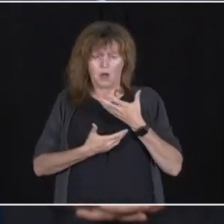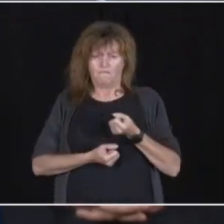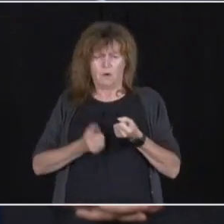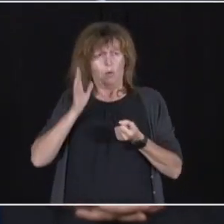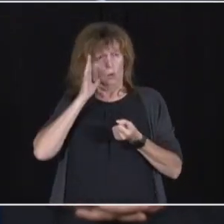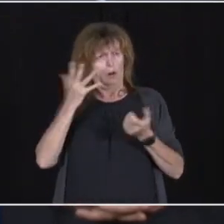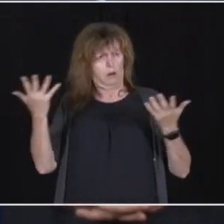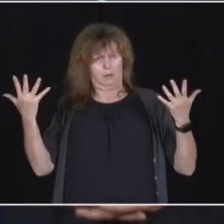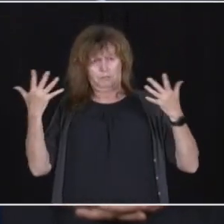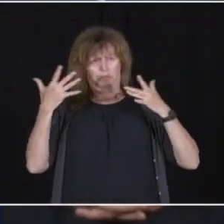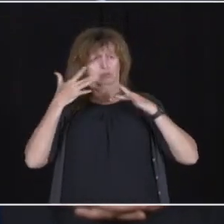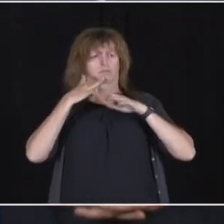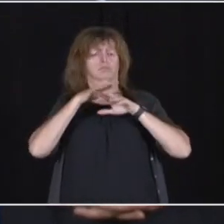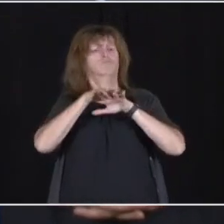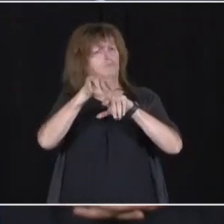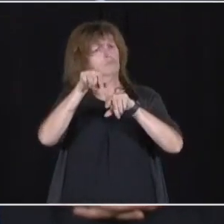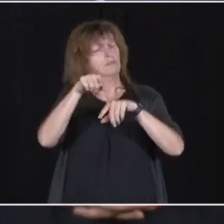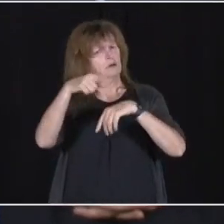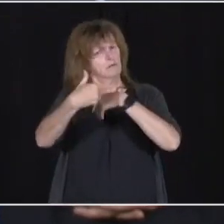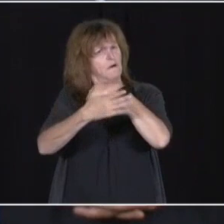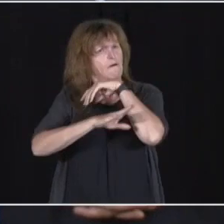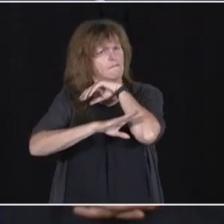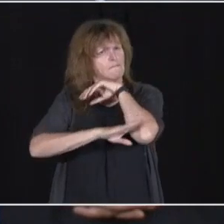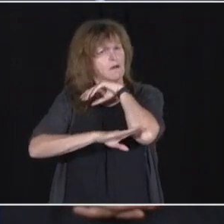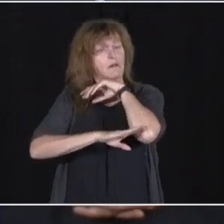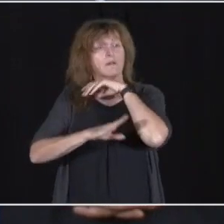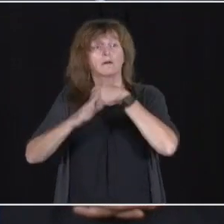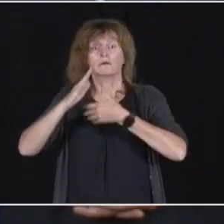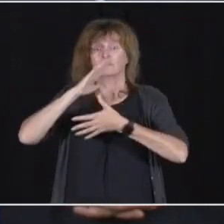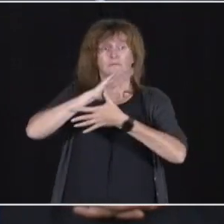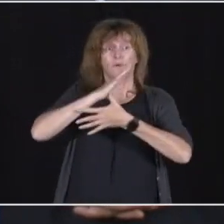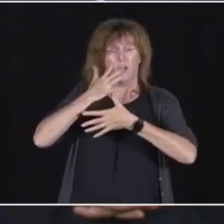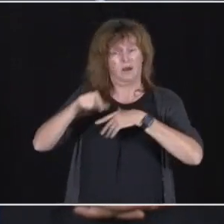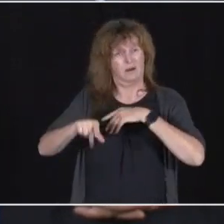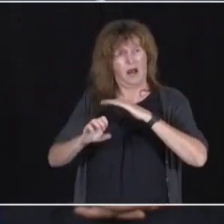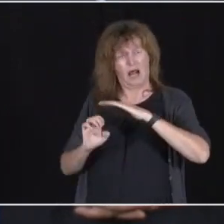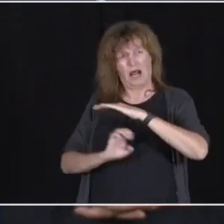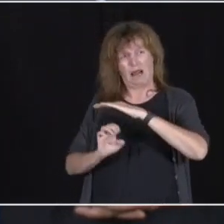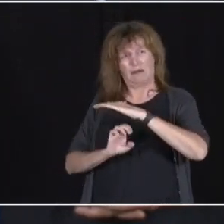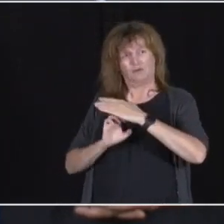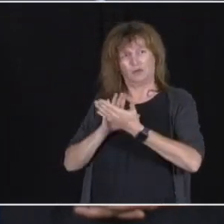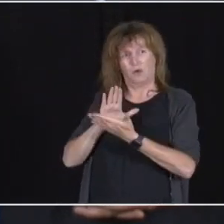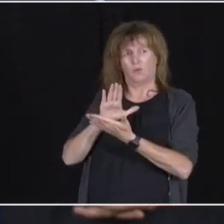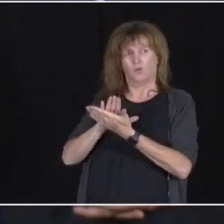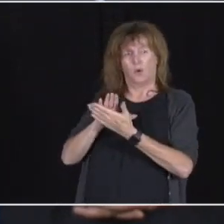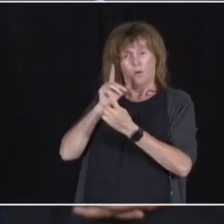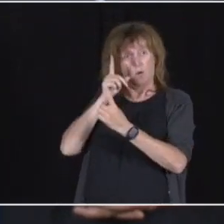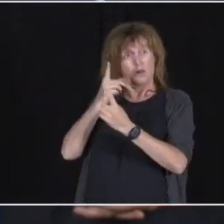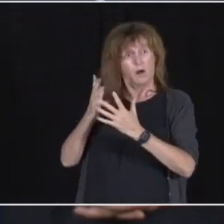So I think everything is going to come together. I am pretty confident. But our goal as a government is,